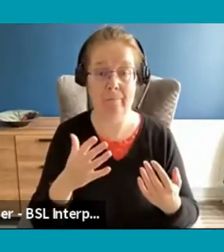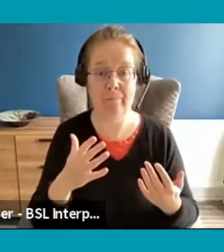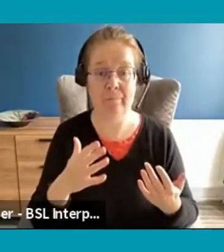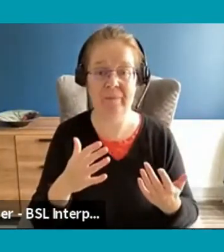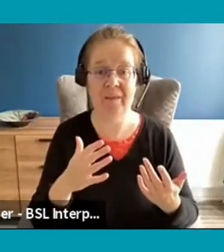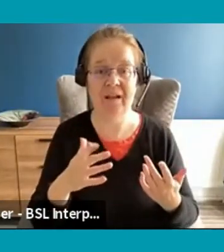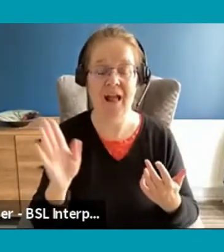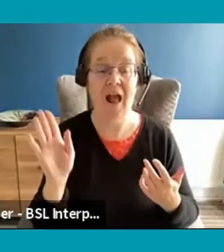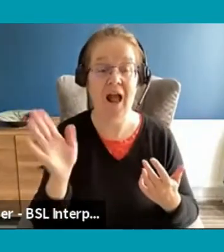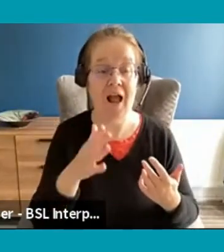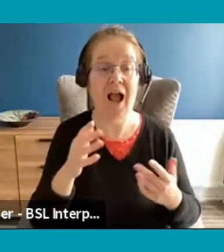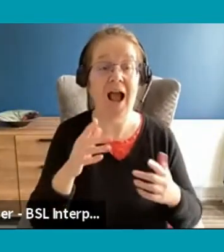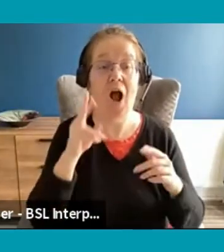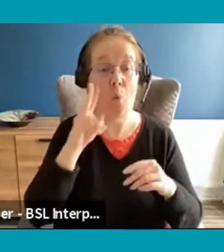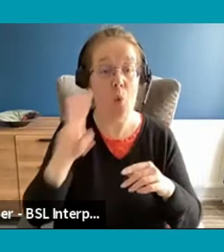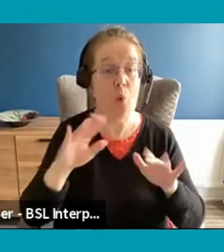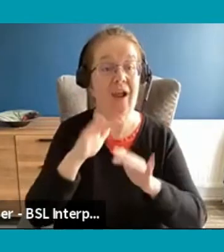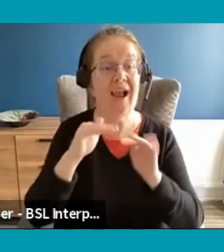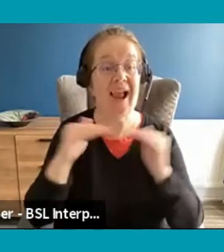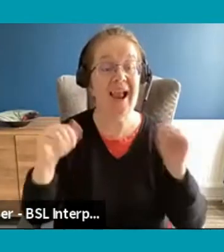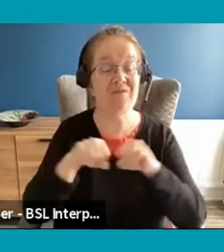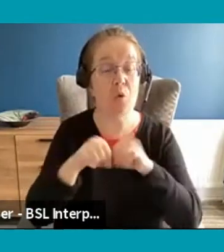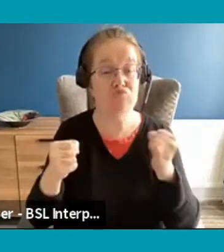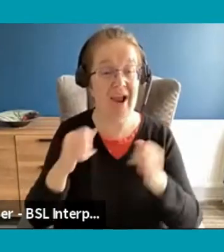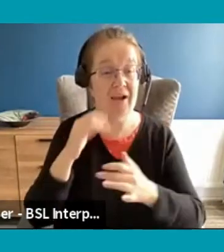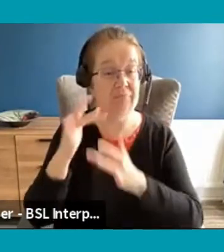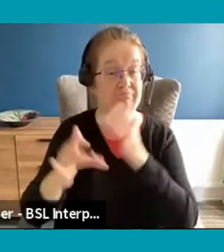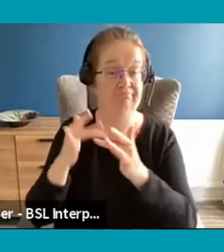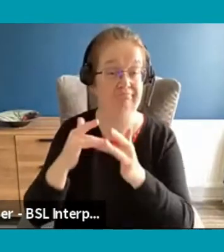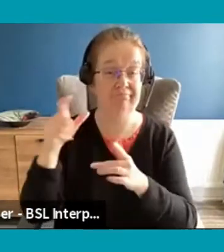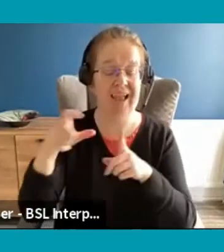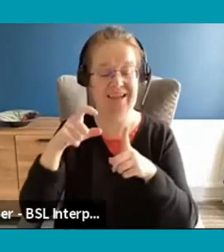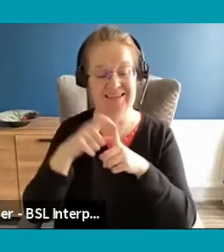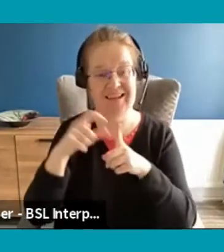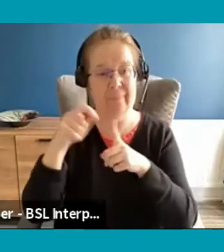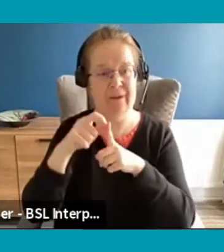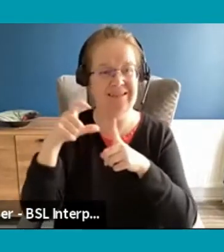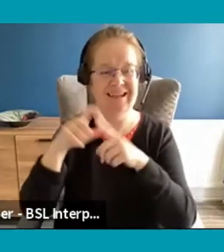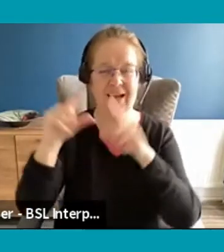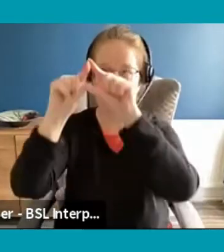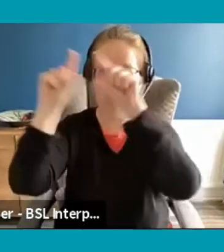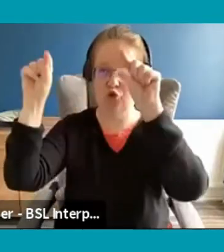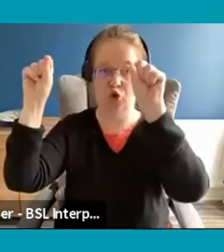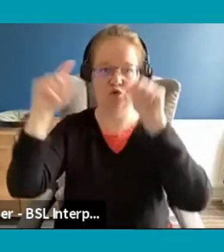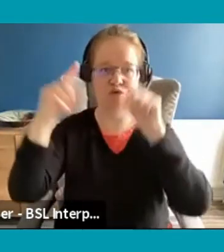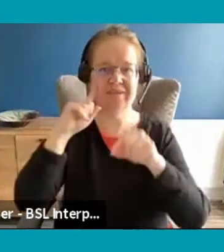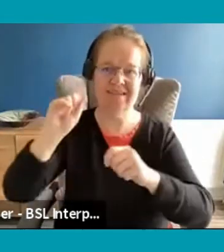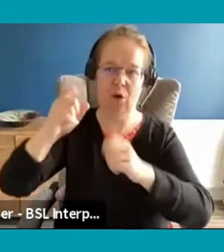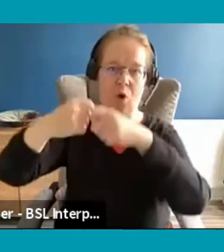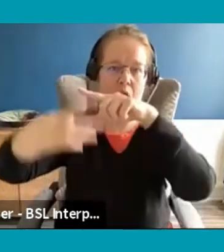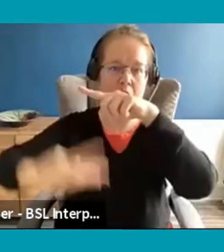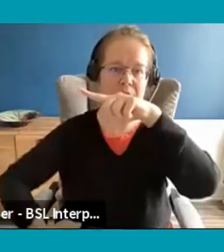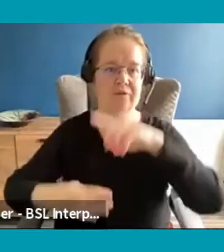Get onto the Evenbreak job site. Just type in DPD in the search box and see what comes up. There may be some interesting roles.